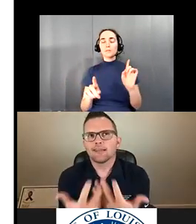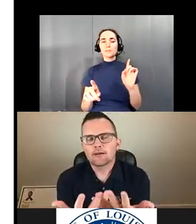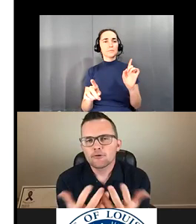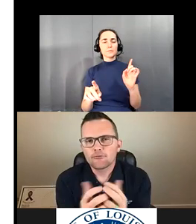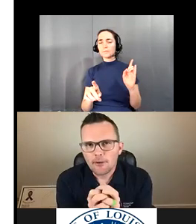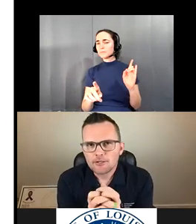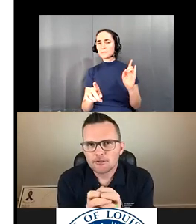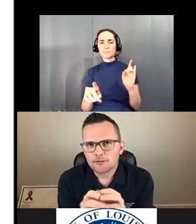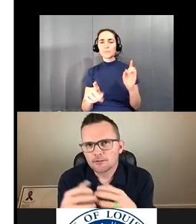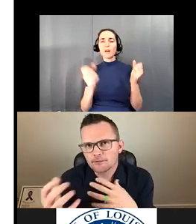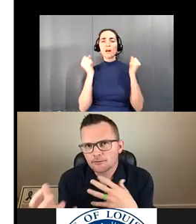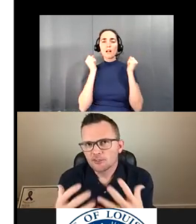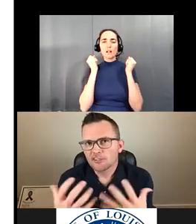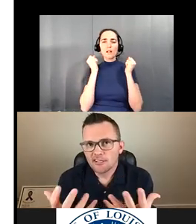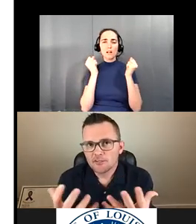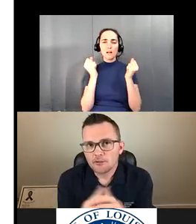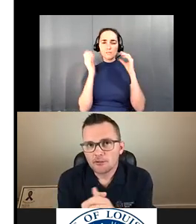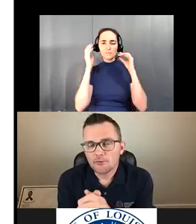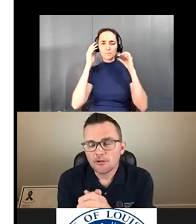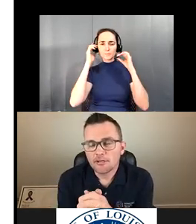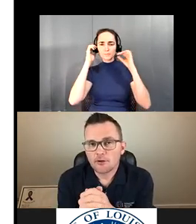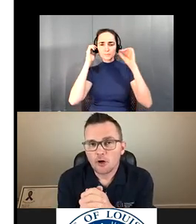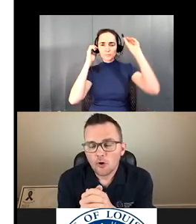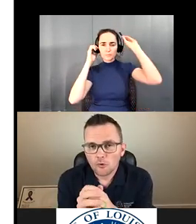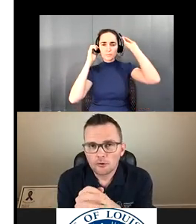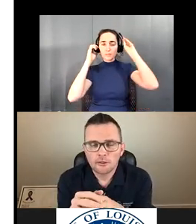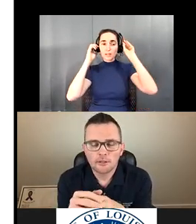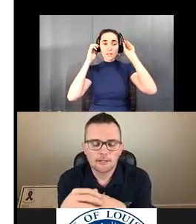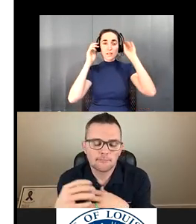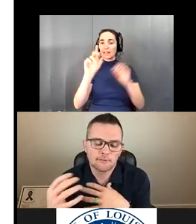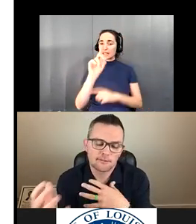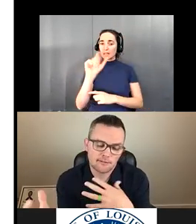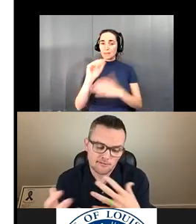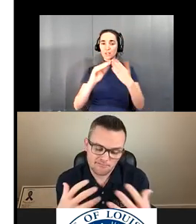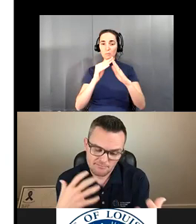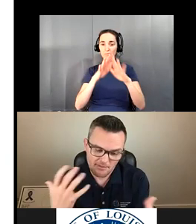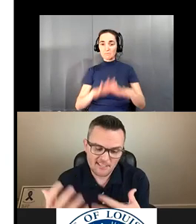a lot of information in the in really the disability community as a whole and things